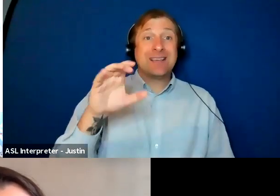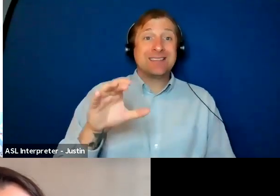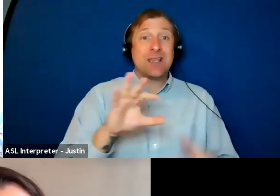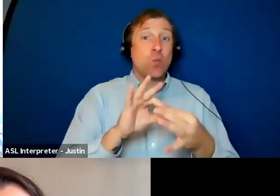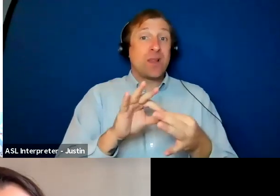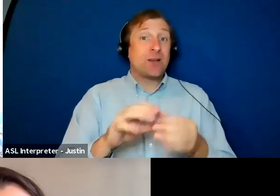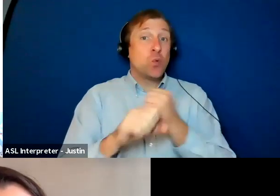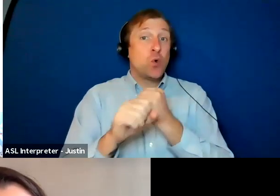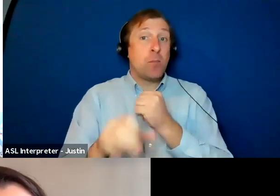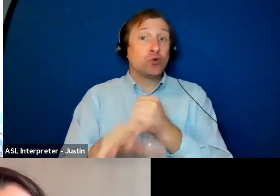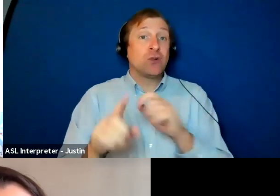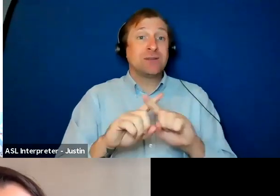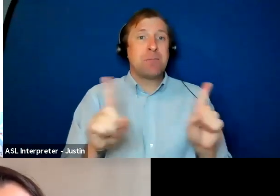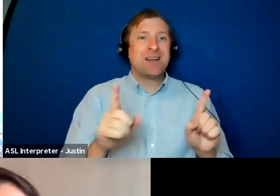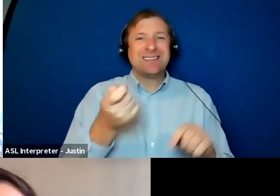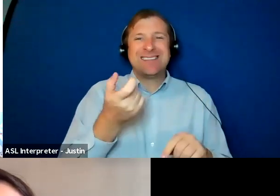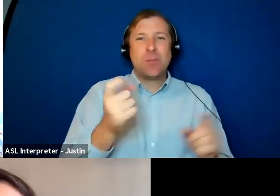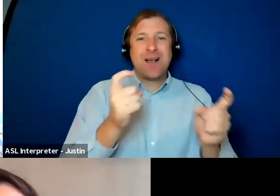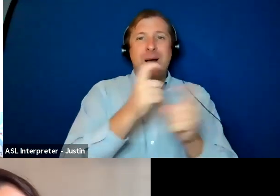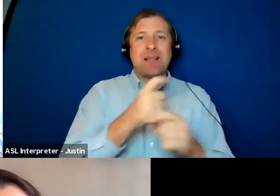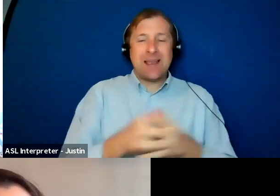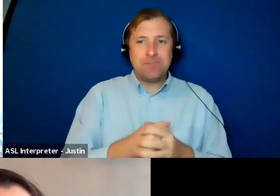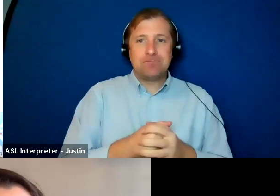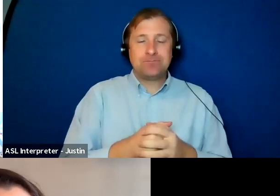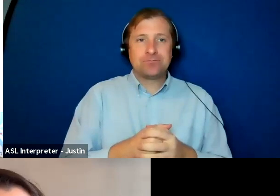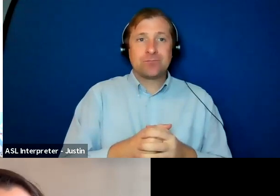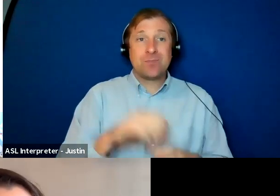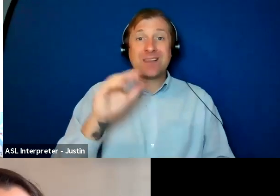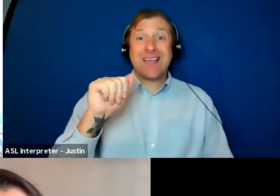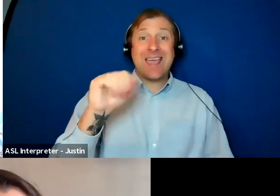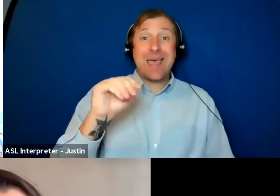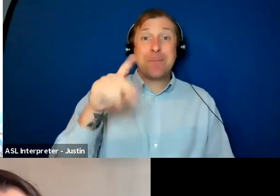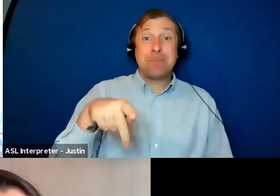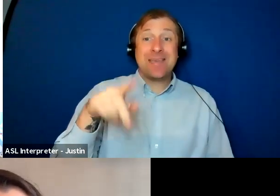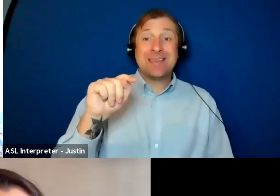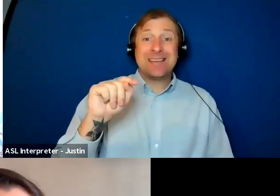However, it's a little bit more complicated because in the case of the AMPTP, all of the unions I mentioned,